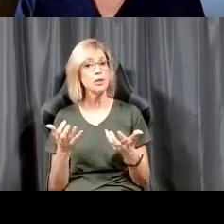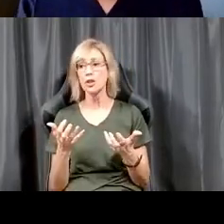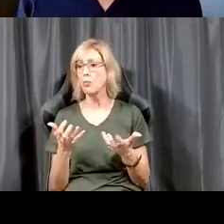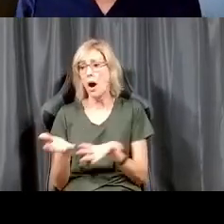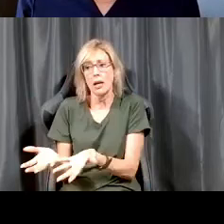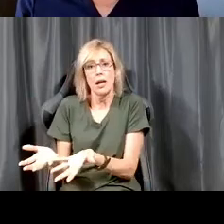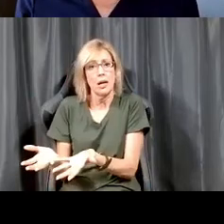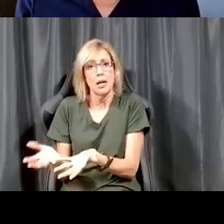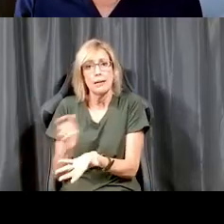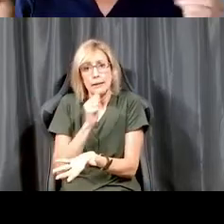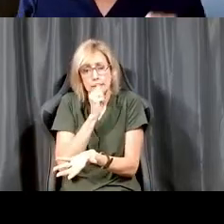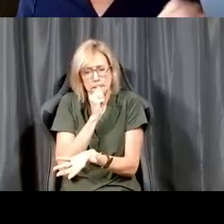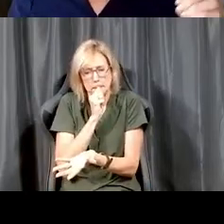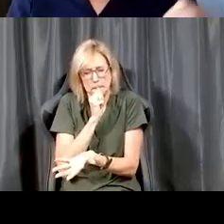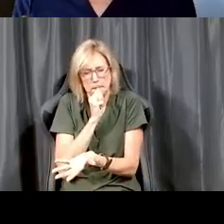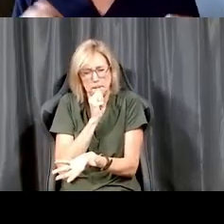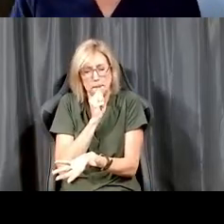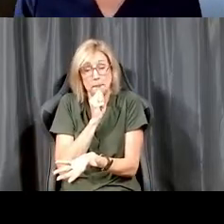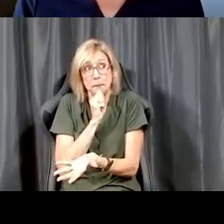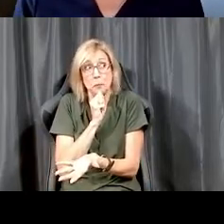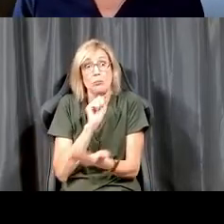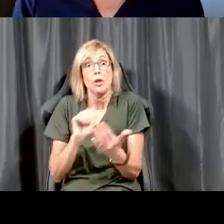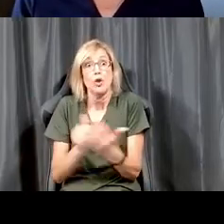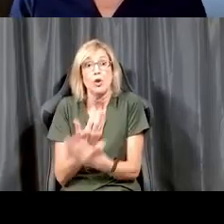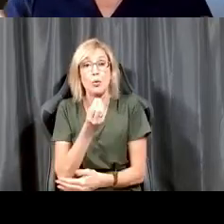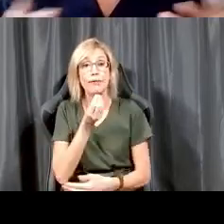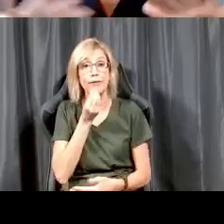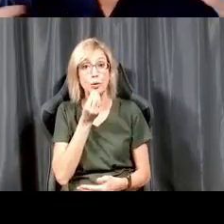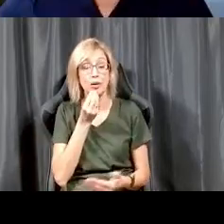tolerate having a new food around them.